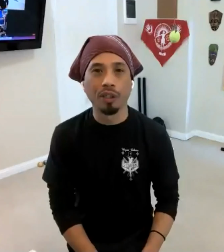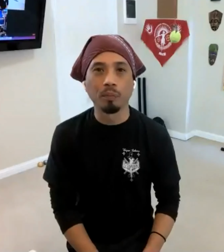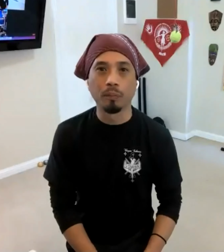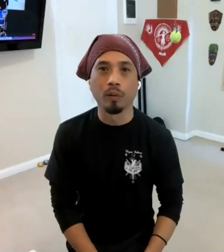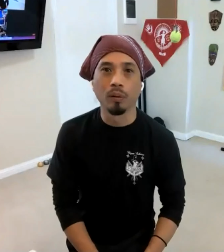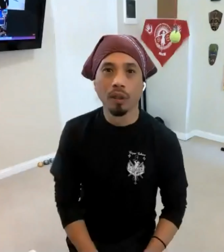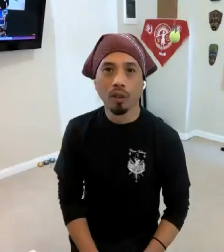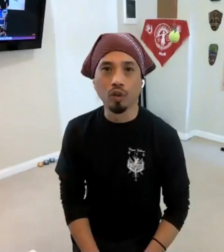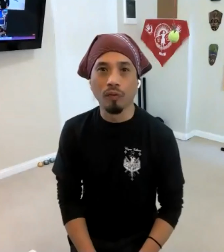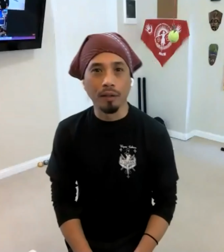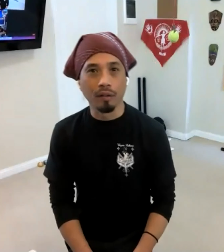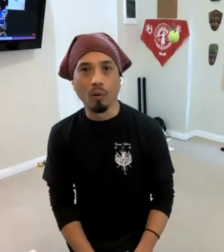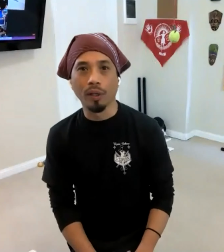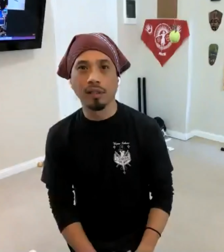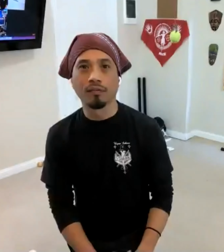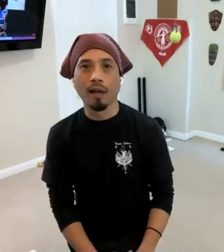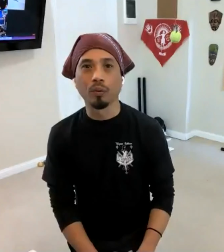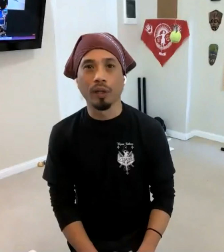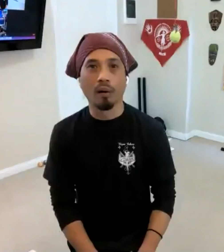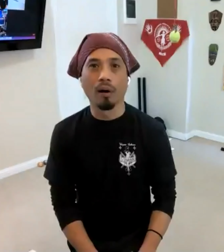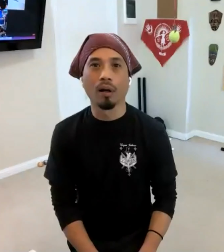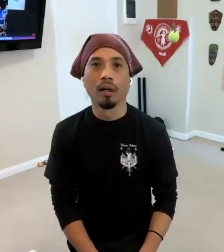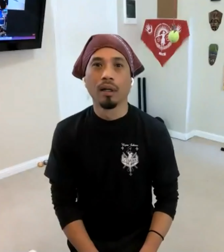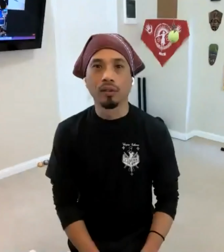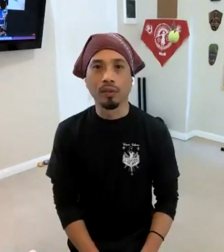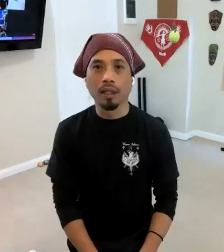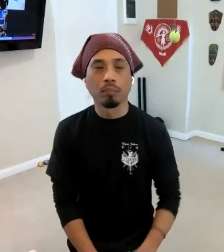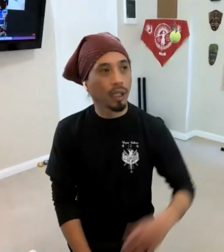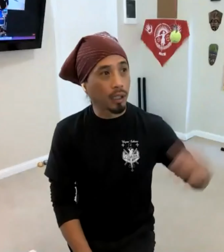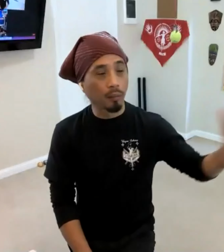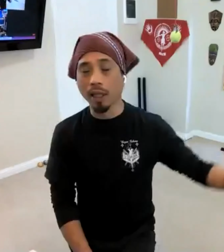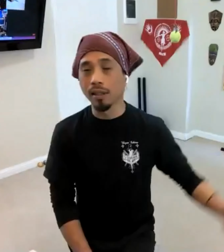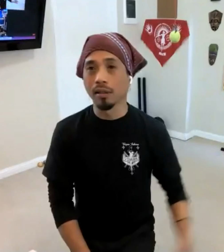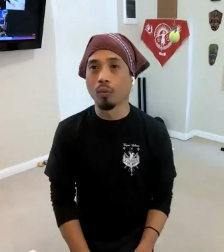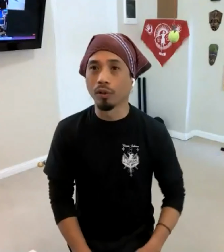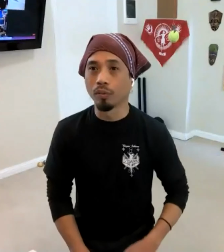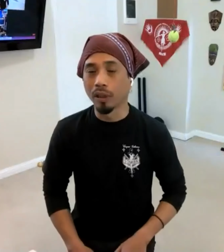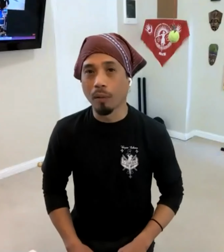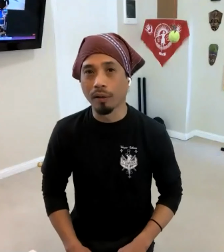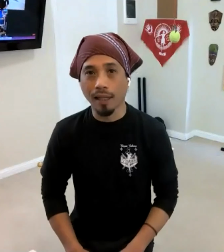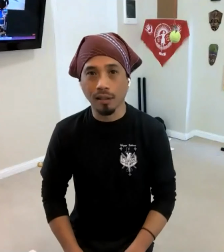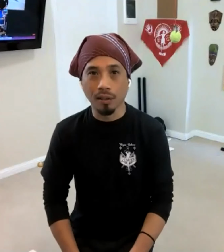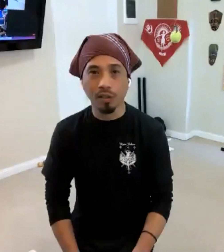PEOPLE TO FIND THEIR VOICE AND FIND WHO THEY ARE SO THEY CAN TAKE A PLACE IN THE WORLD TO BECOME OUR NEXT LEADERS TO HELP